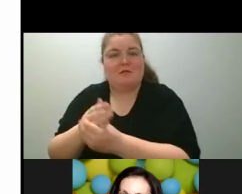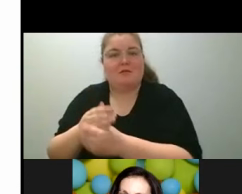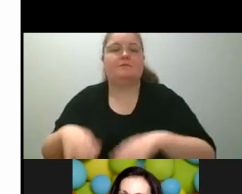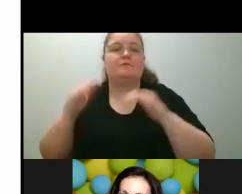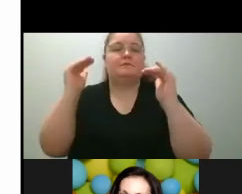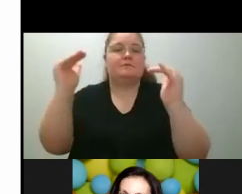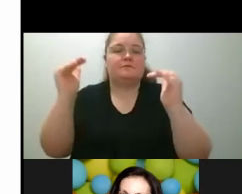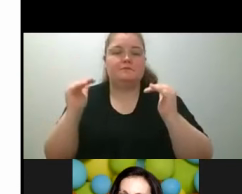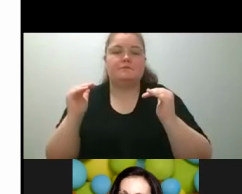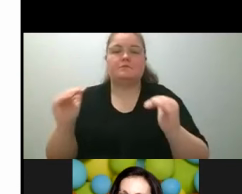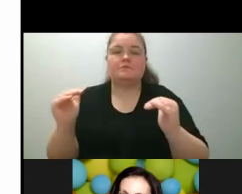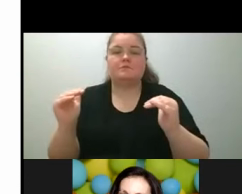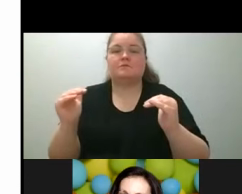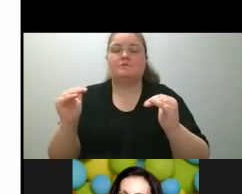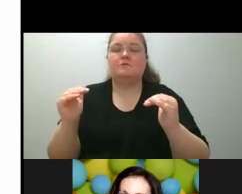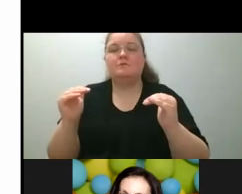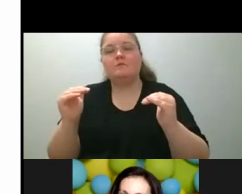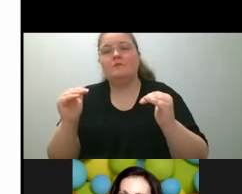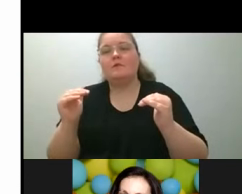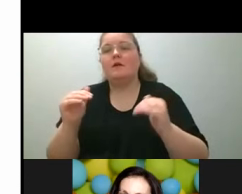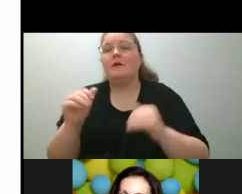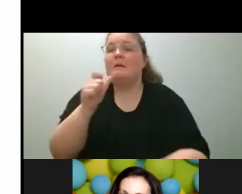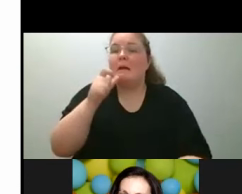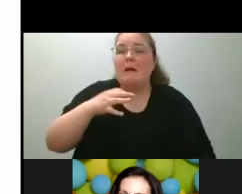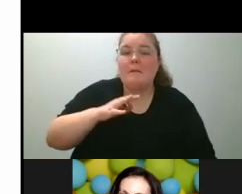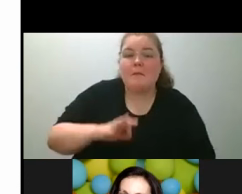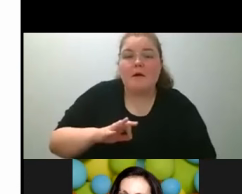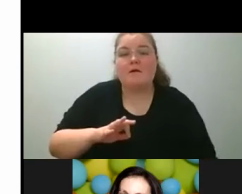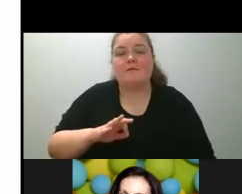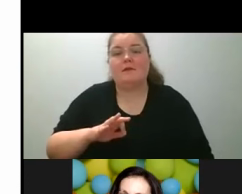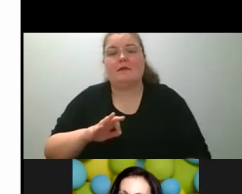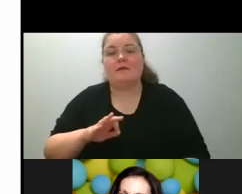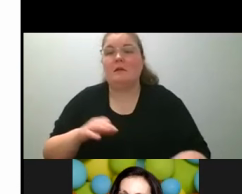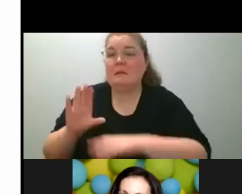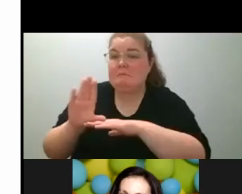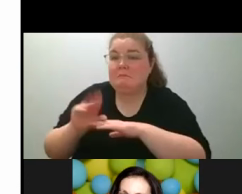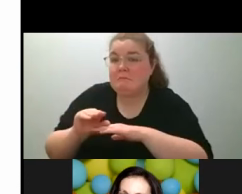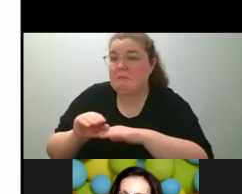what are some of those nonprofit, volume or other discounts that might apply to a project.